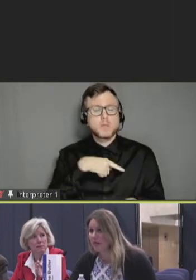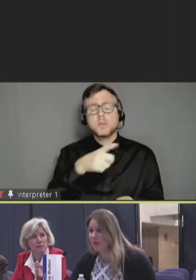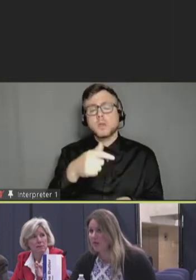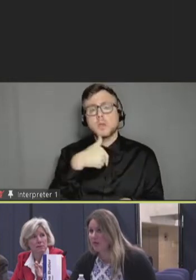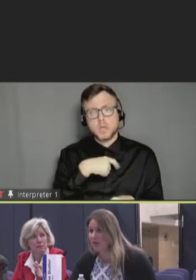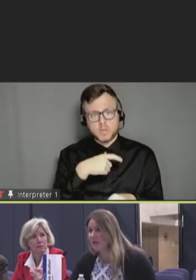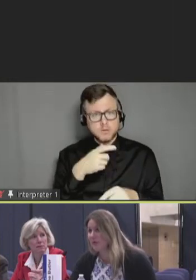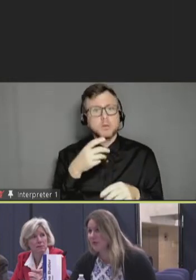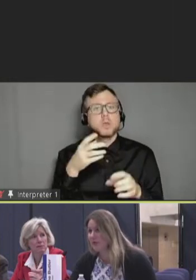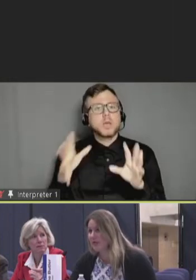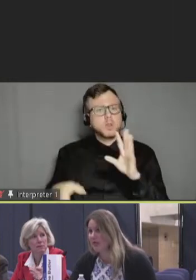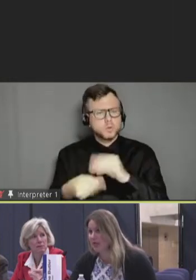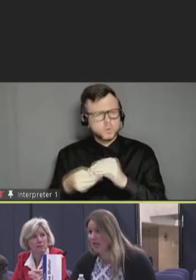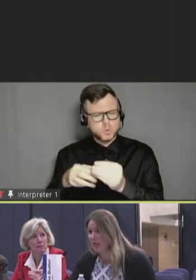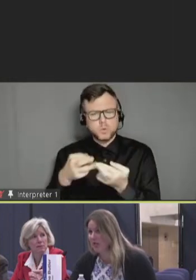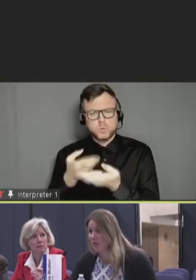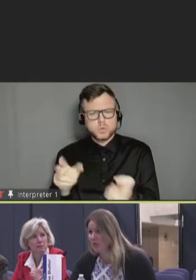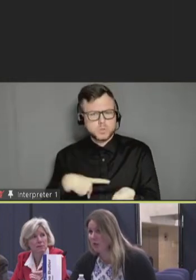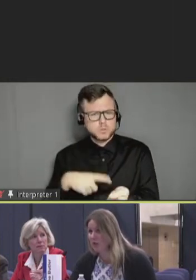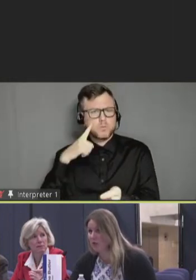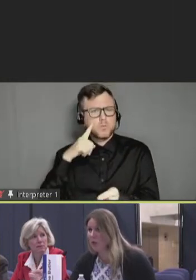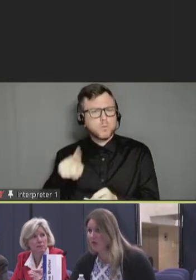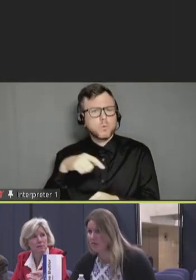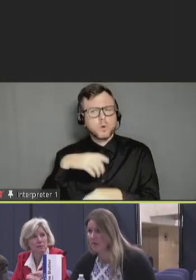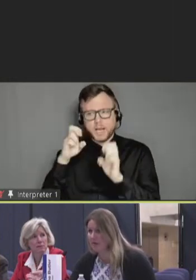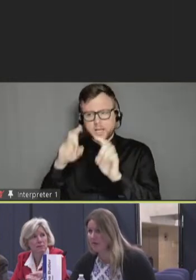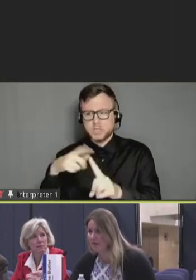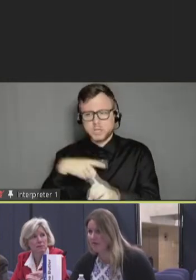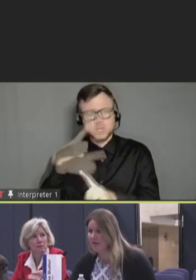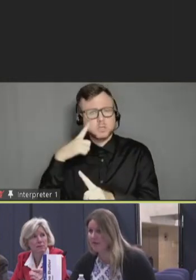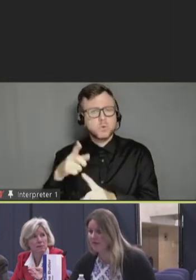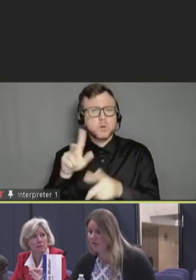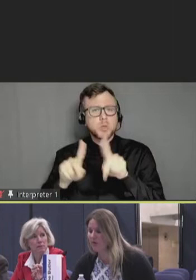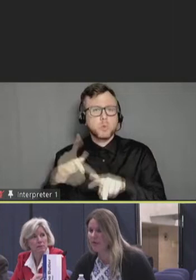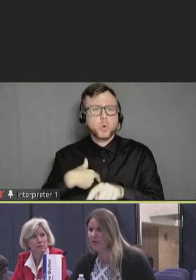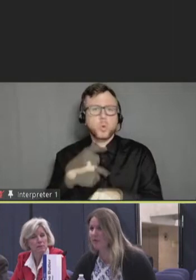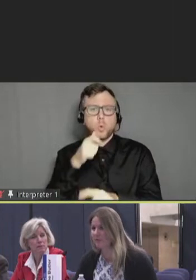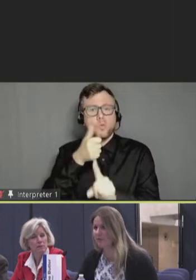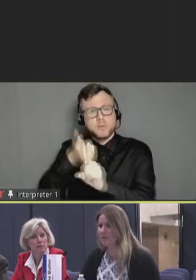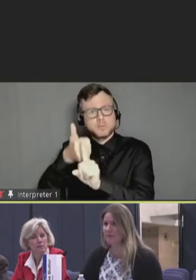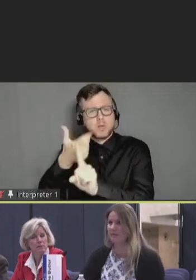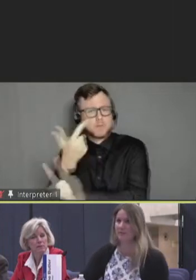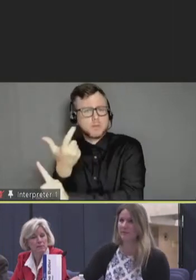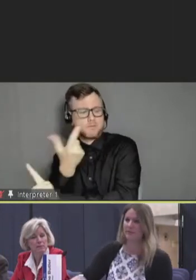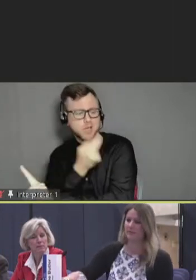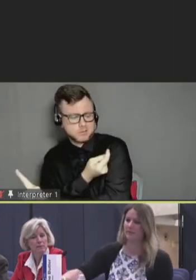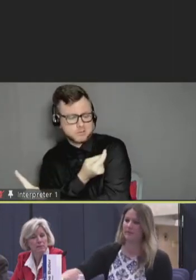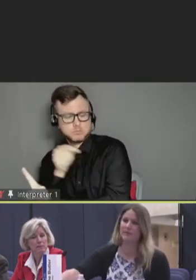additional resources and education to those who are administrating vaccines. So, thank you.